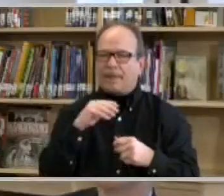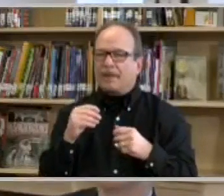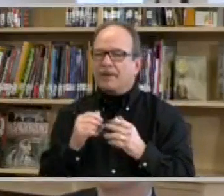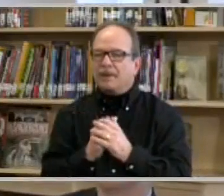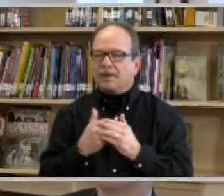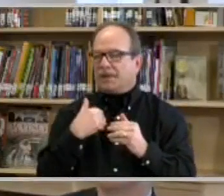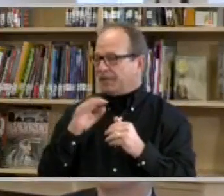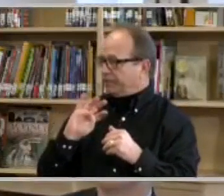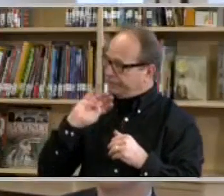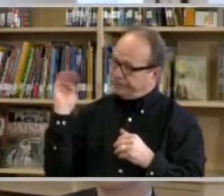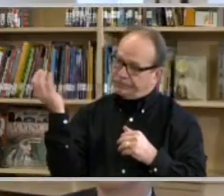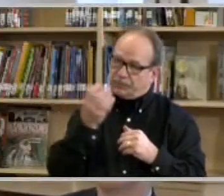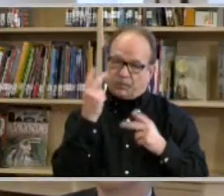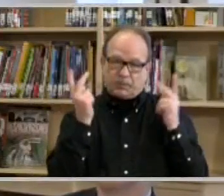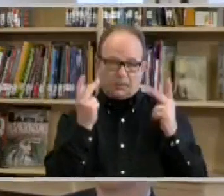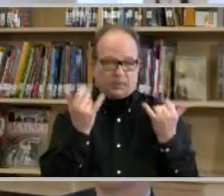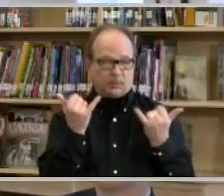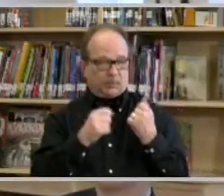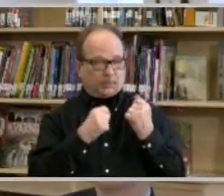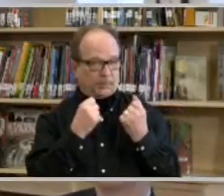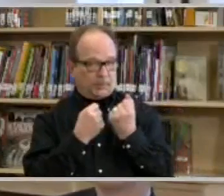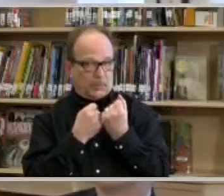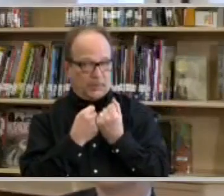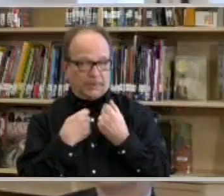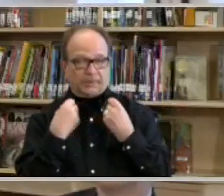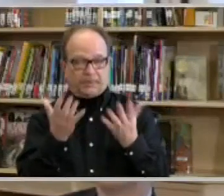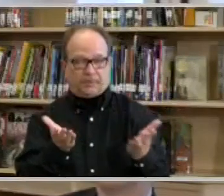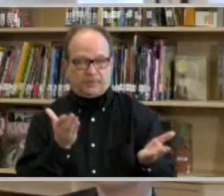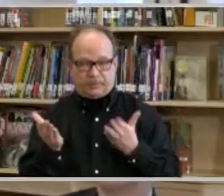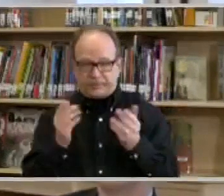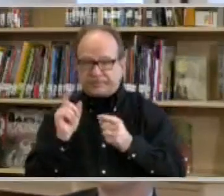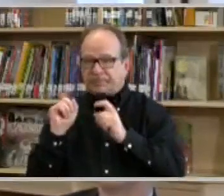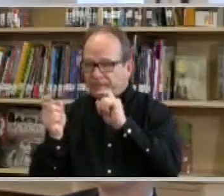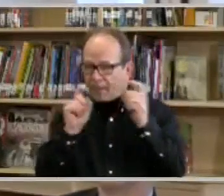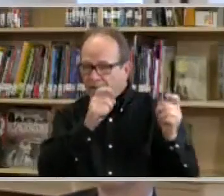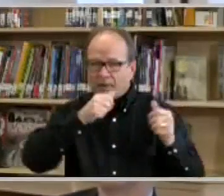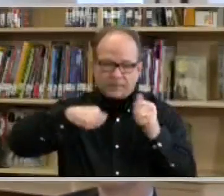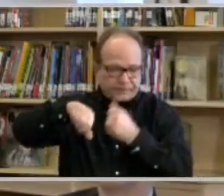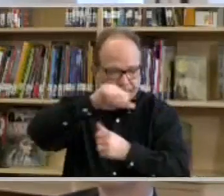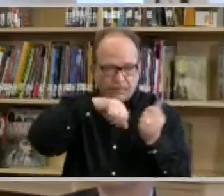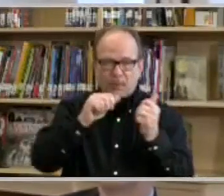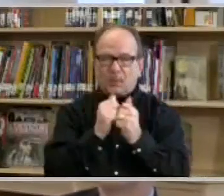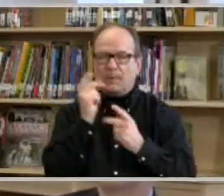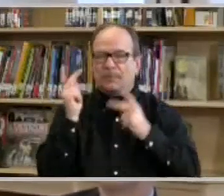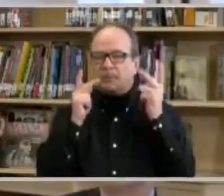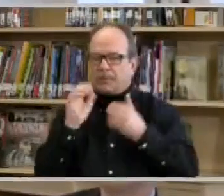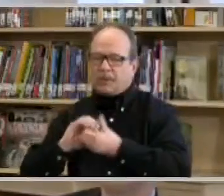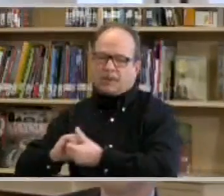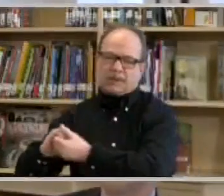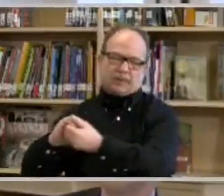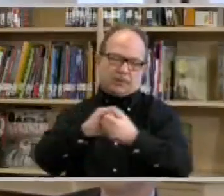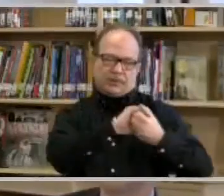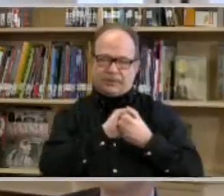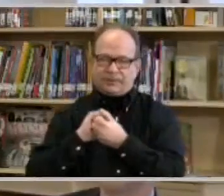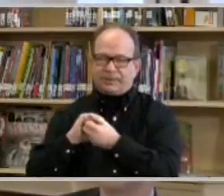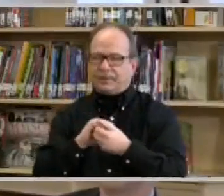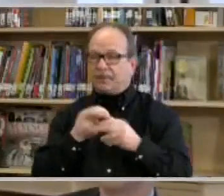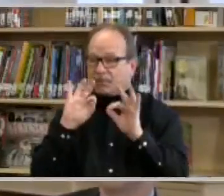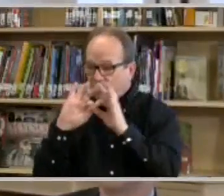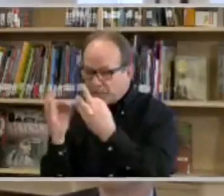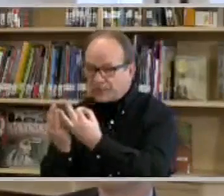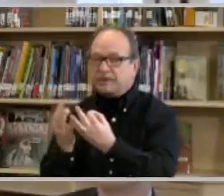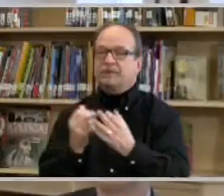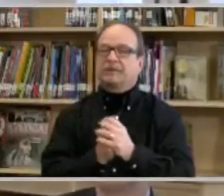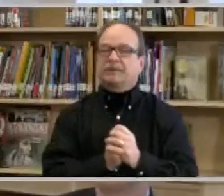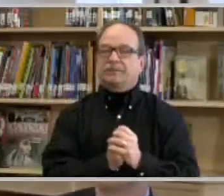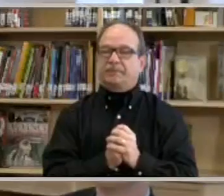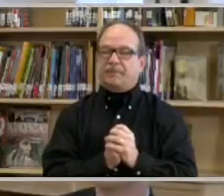AROUND THIS TABLE KNOWS.